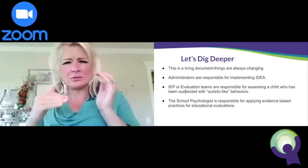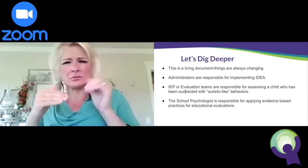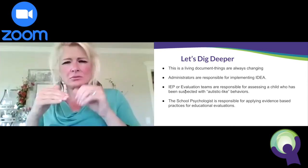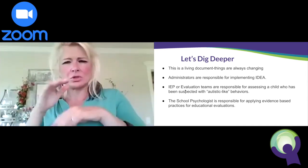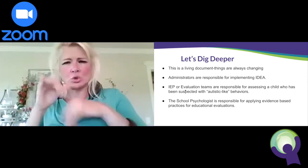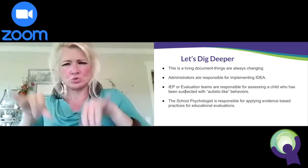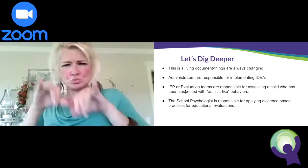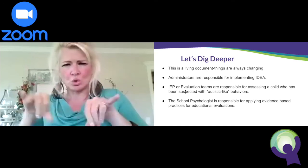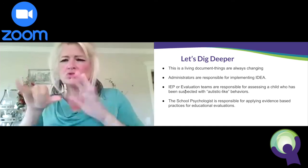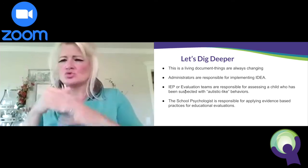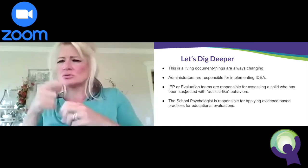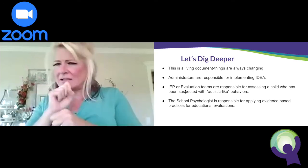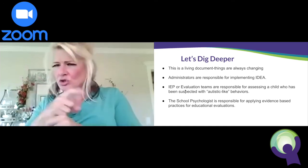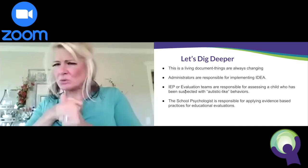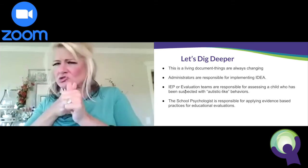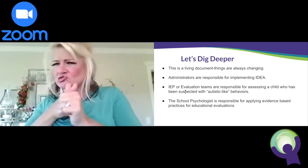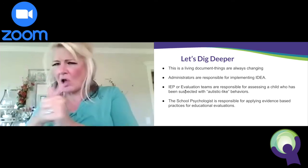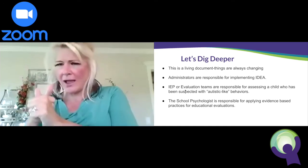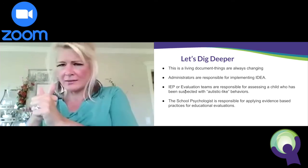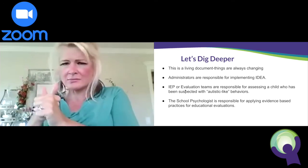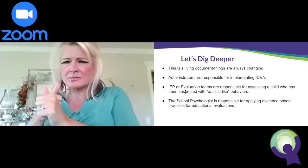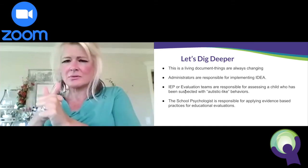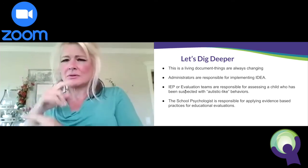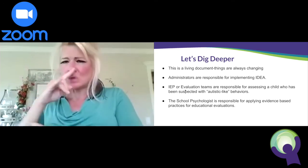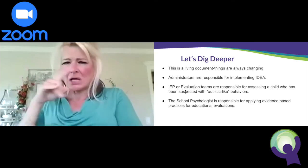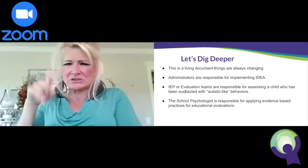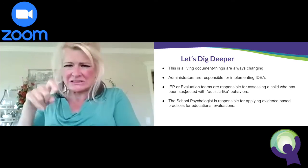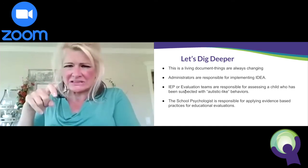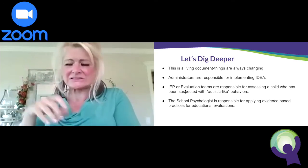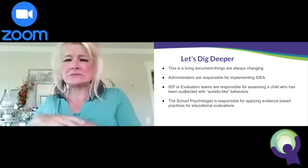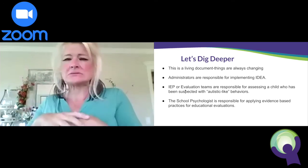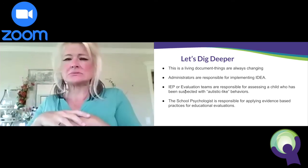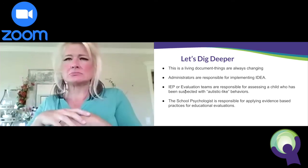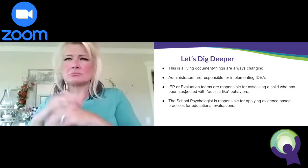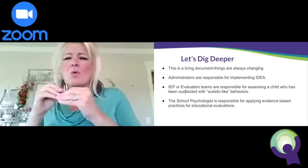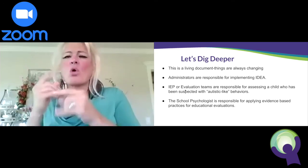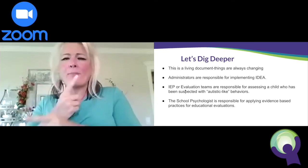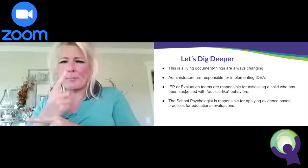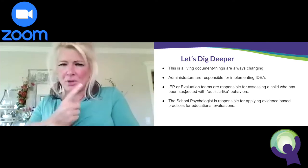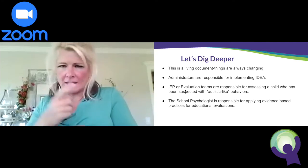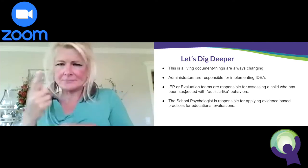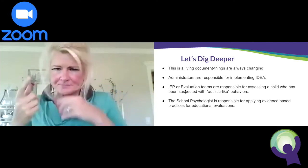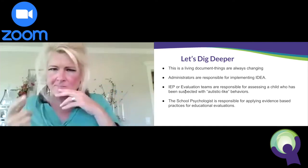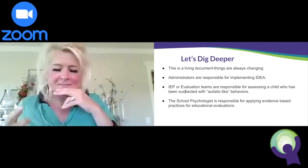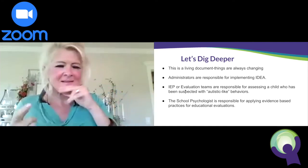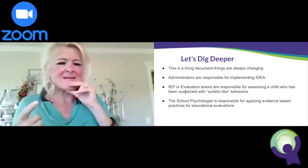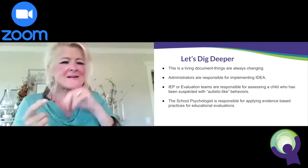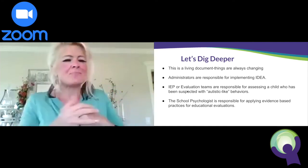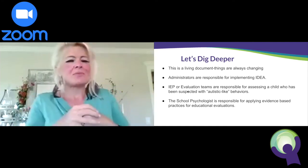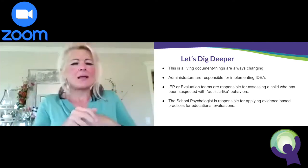two diagnosis, it's really challenging to look at what their needs are and what is